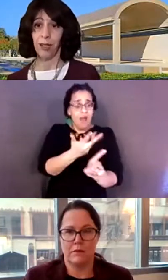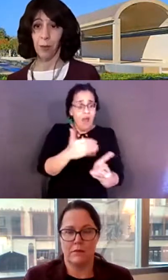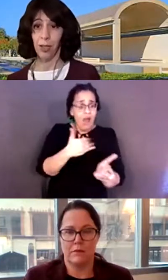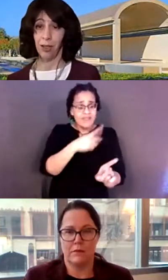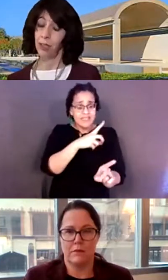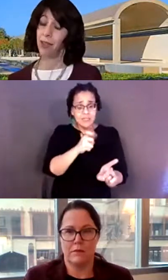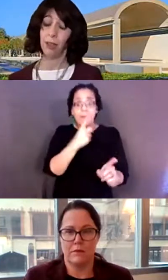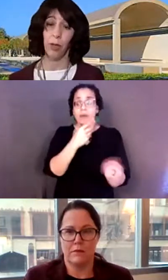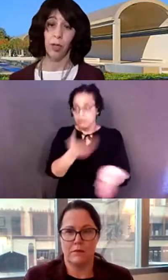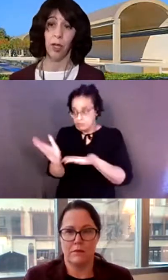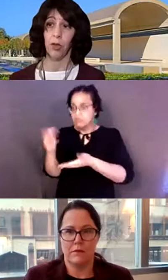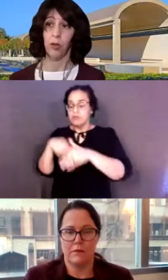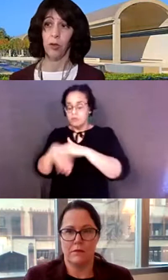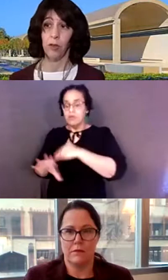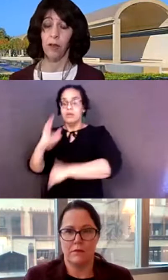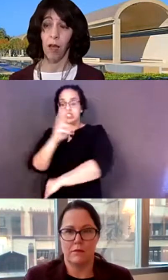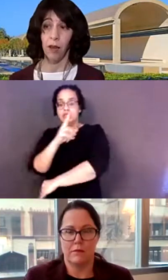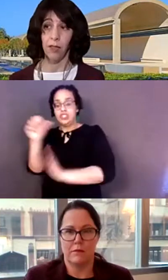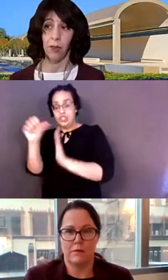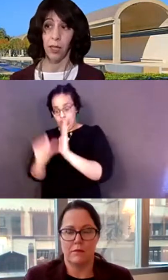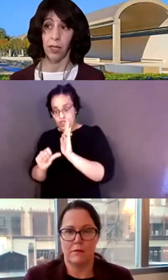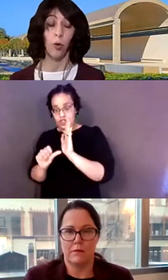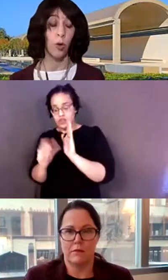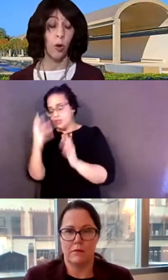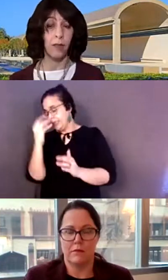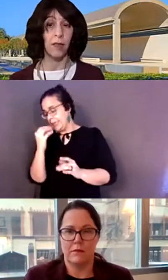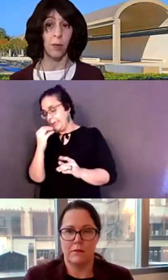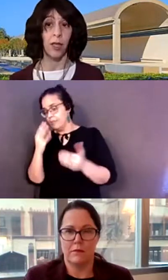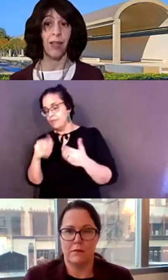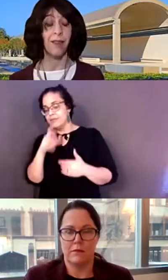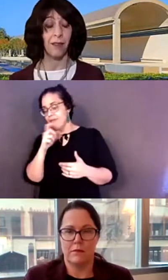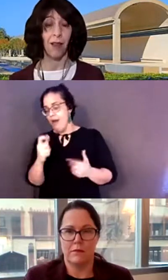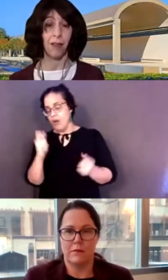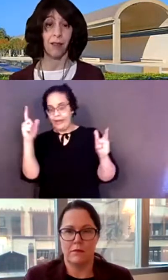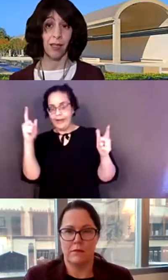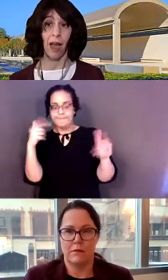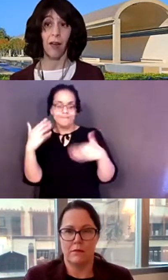unconscious and you may be a patient who does not have a disability or who has a